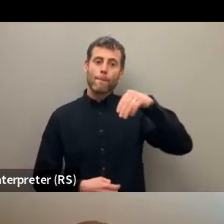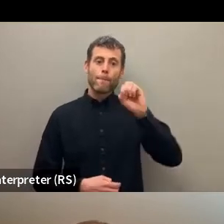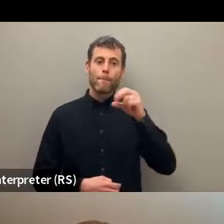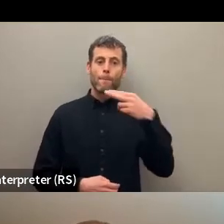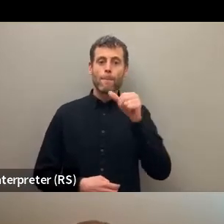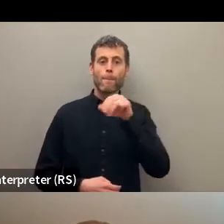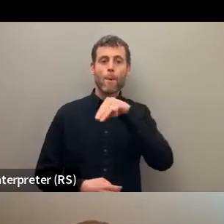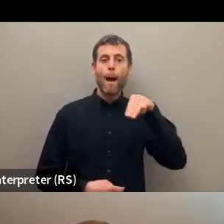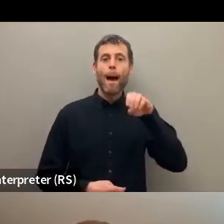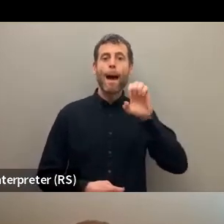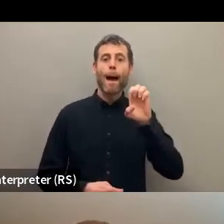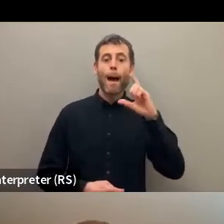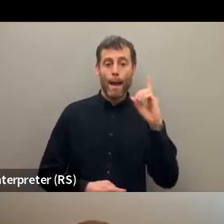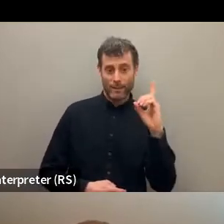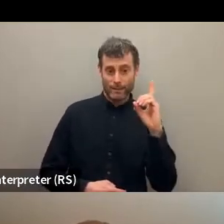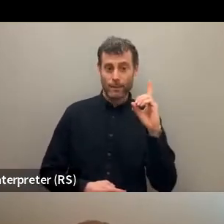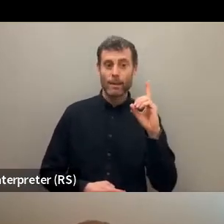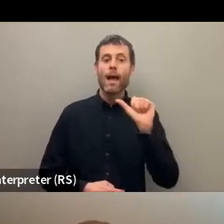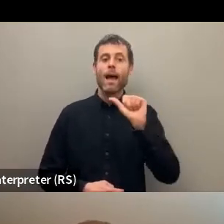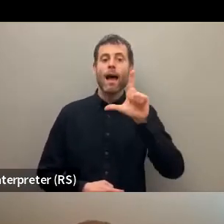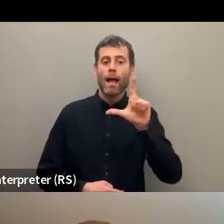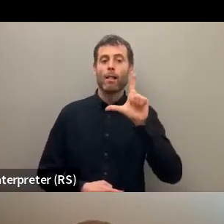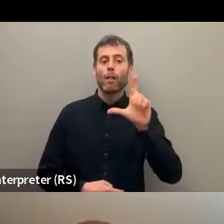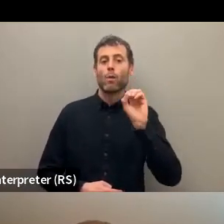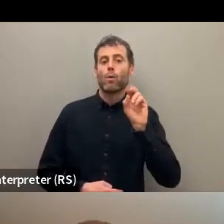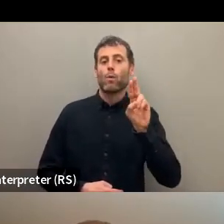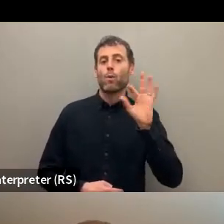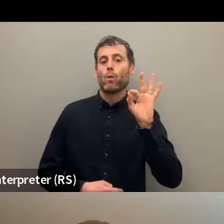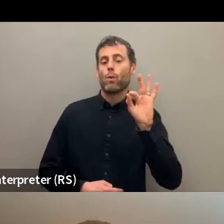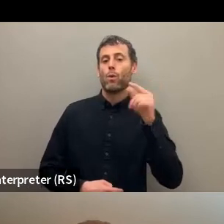Mohammed Ali Loutfy: I am representing the stakeholder group of persons with disabilities.